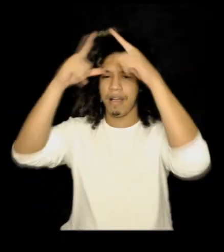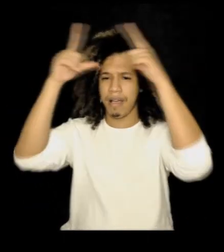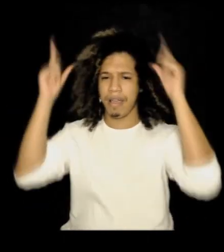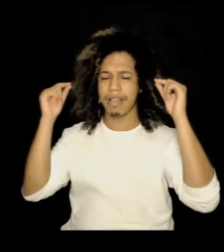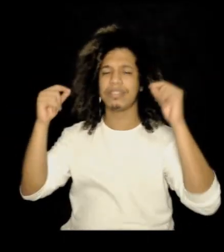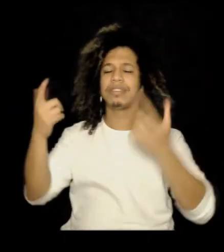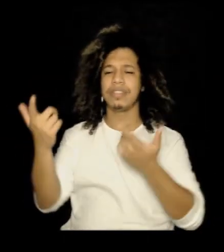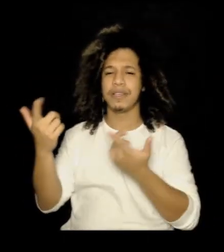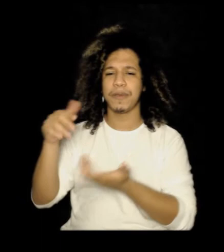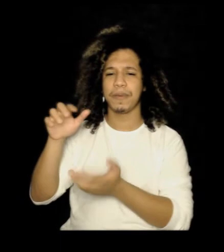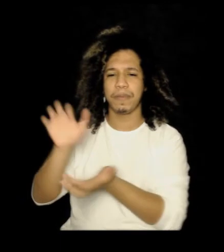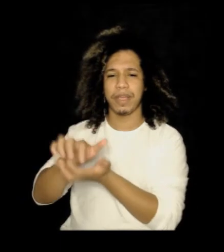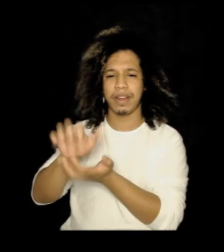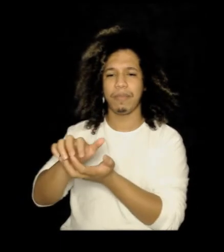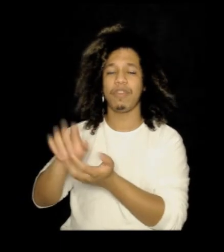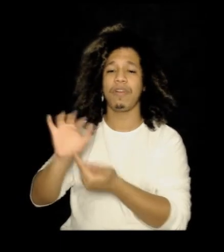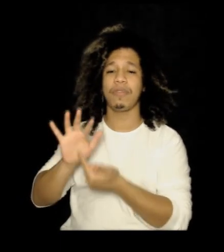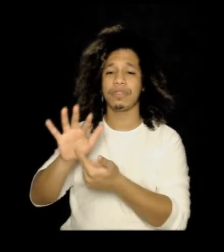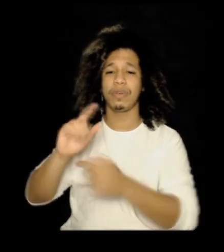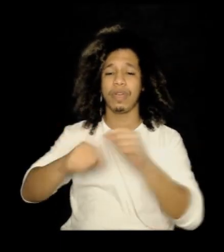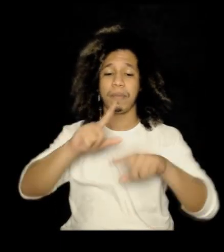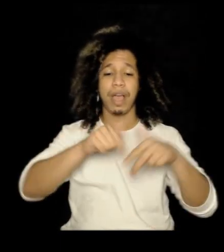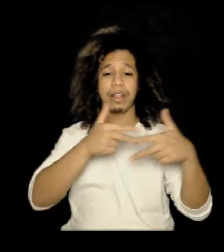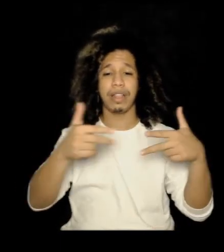de Pernambuco), will be presenting a talk on Materials Development